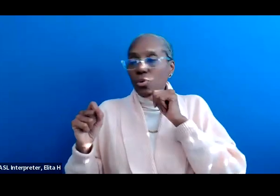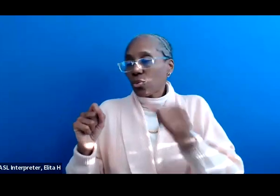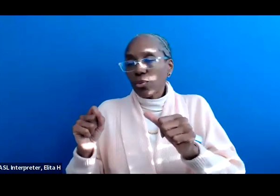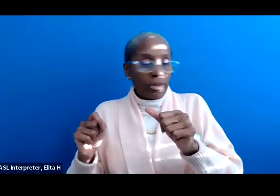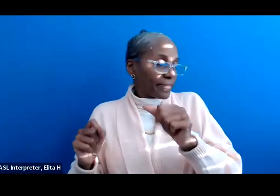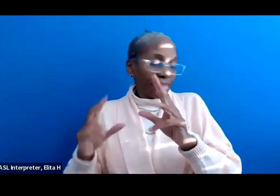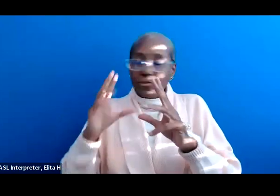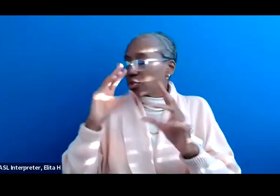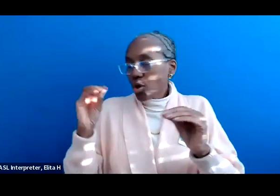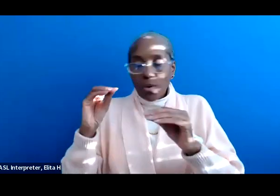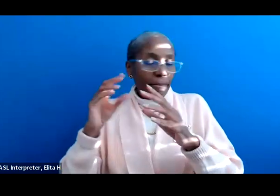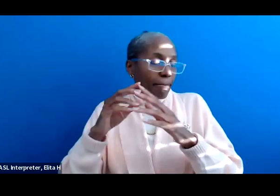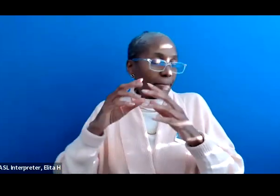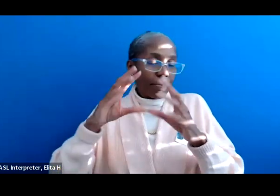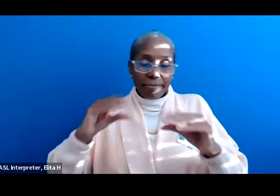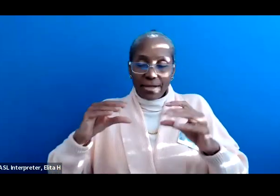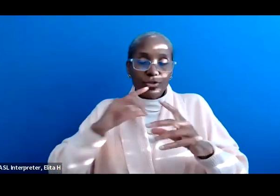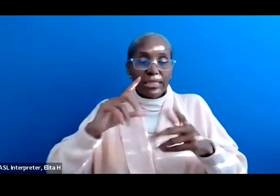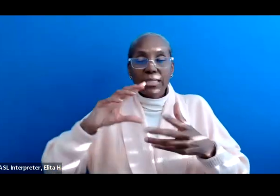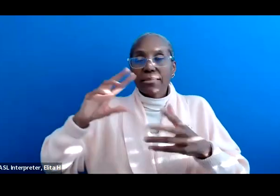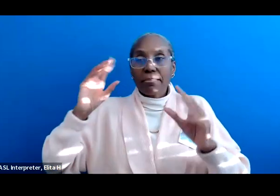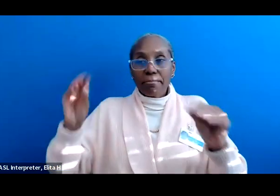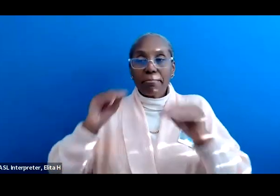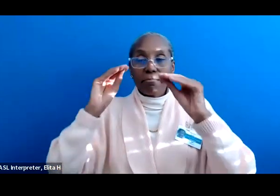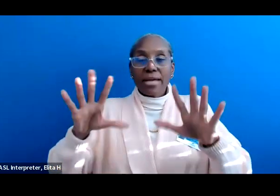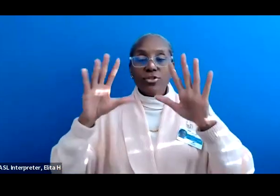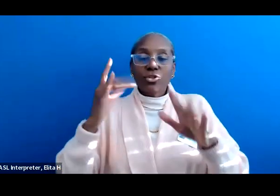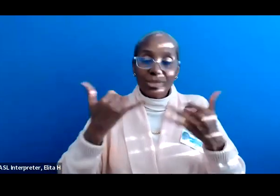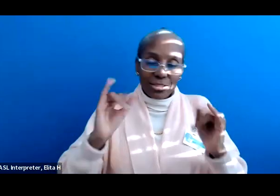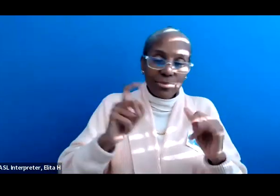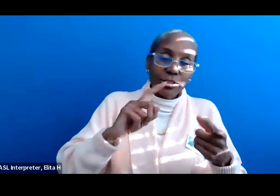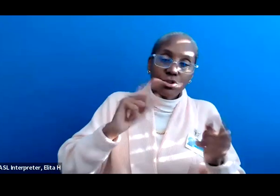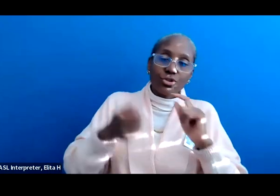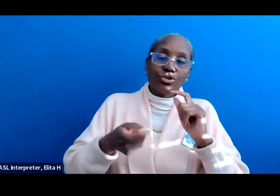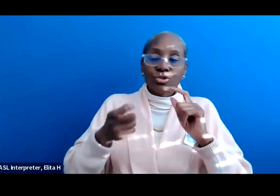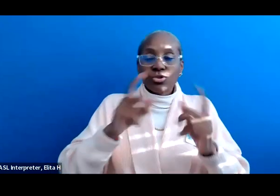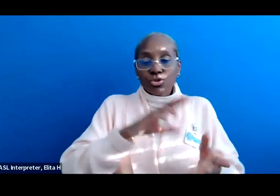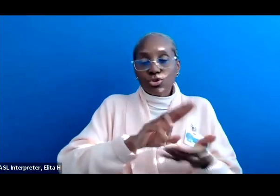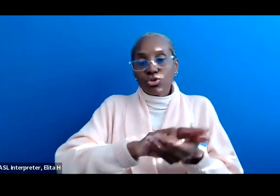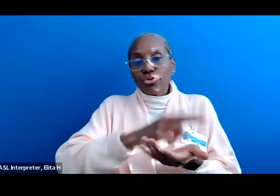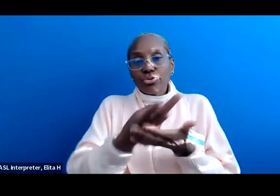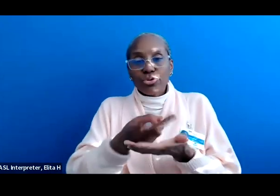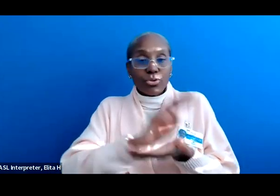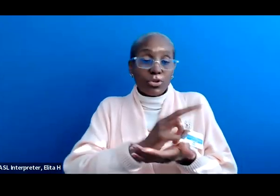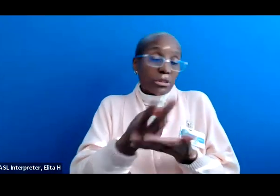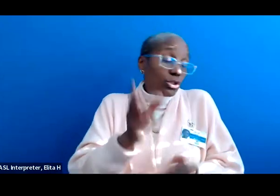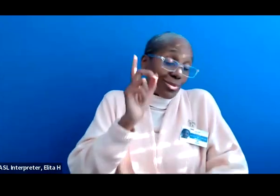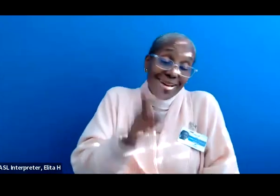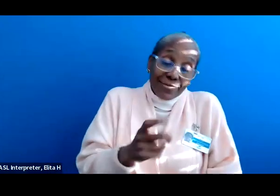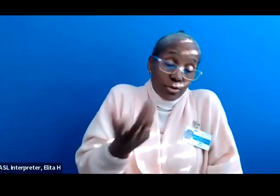You still have to turn and so that can be an issue because you still have to turn. That's just the way it is.